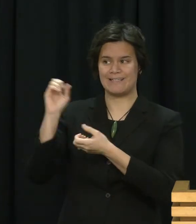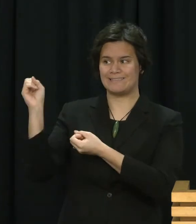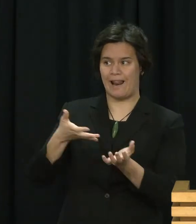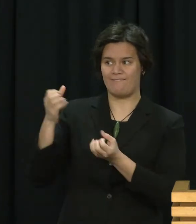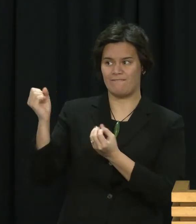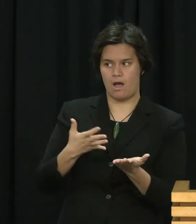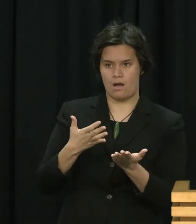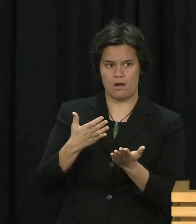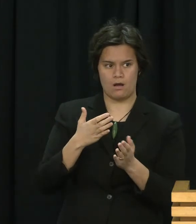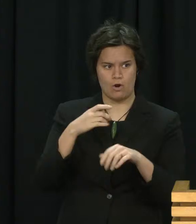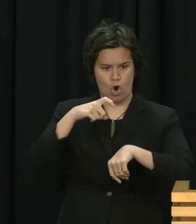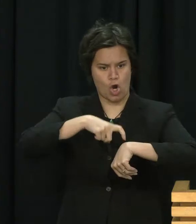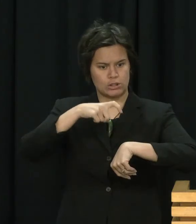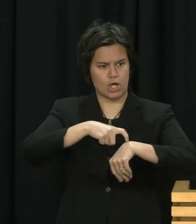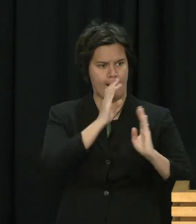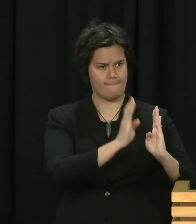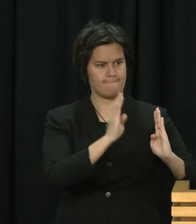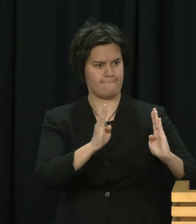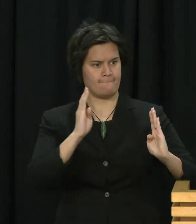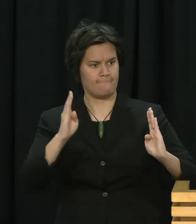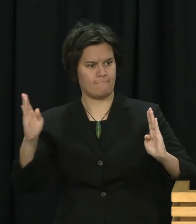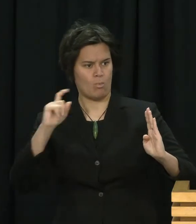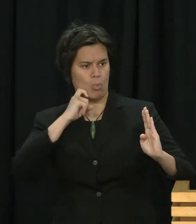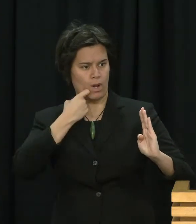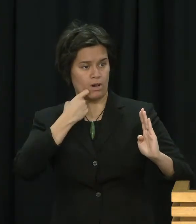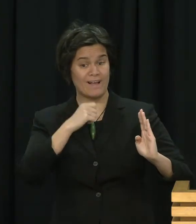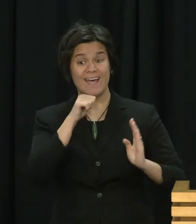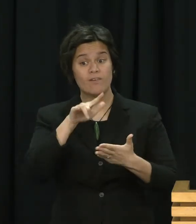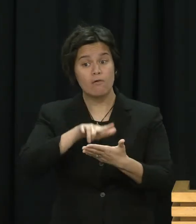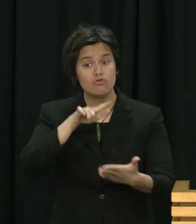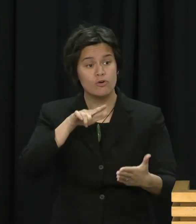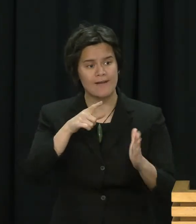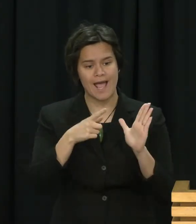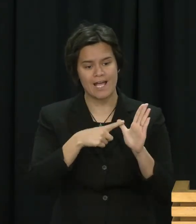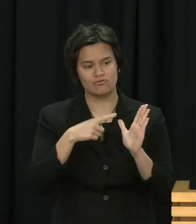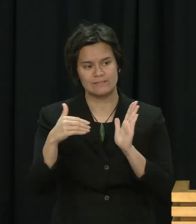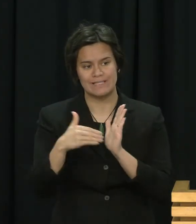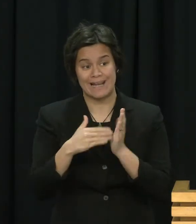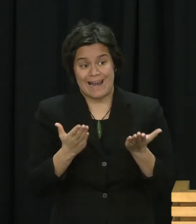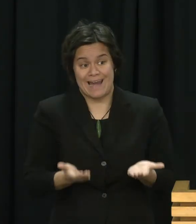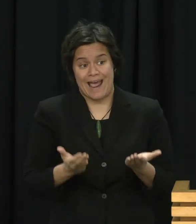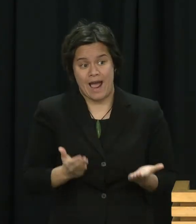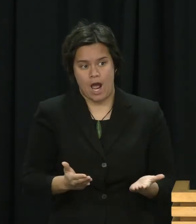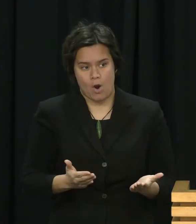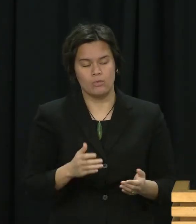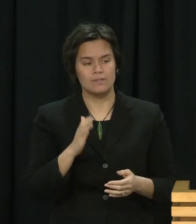the vaccines when they've indicated they are going to deliver vaccines to us. Rolling out a different